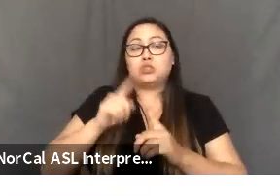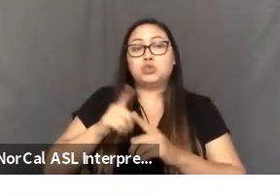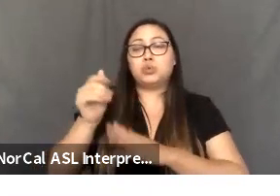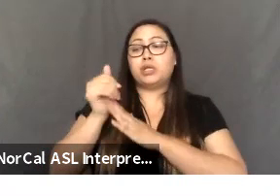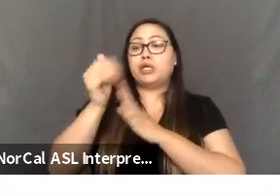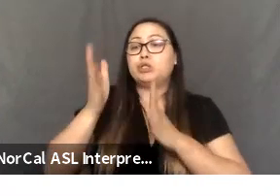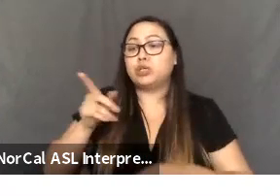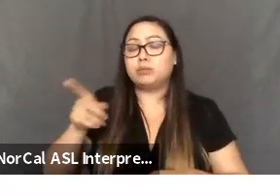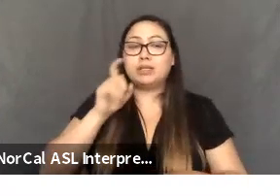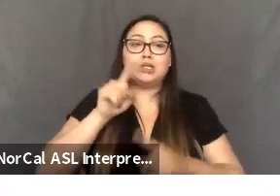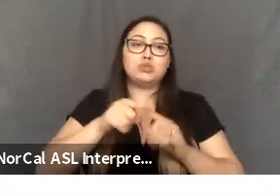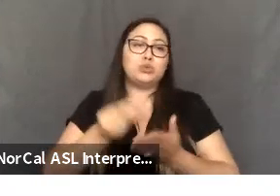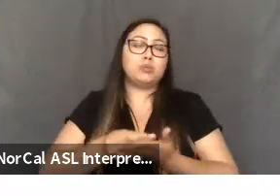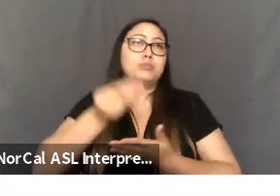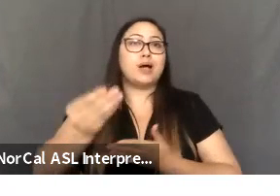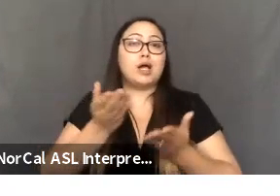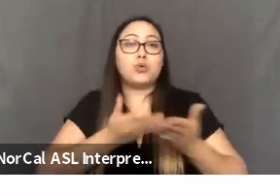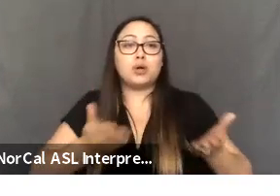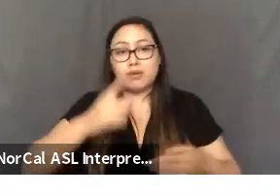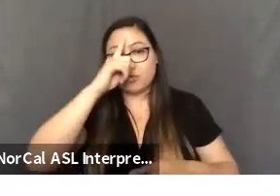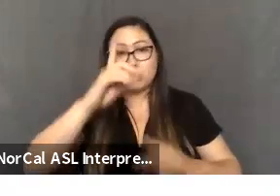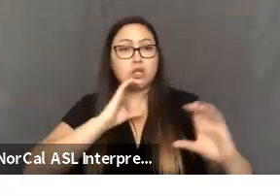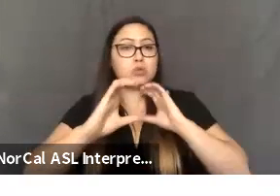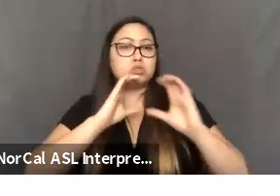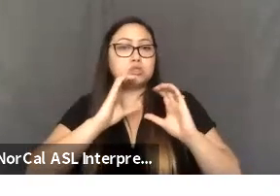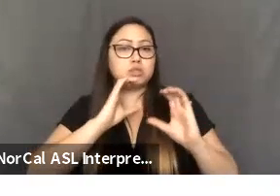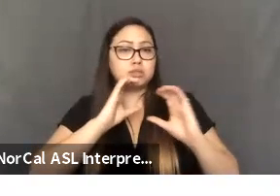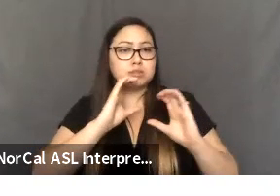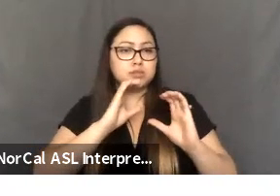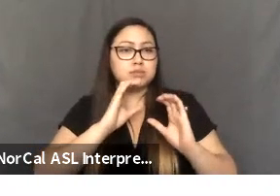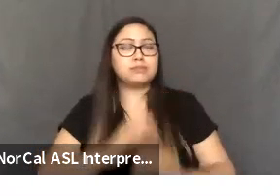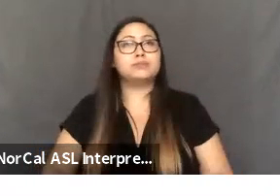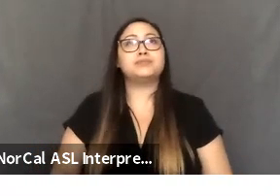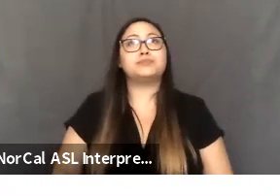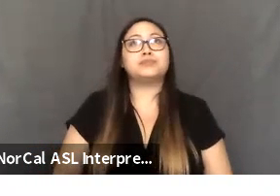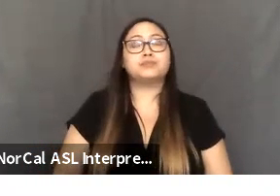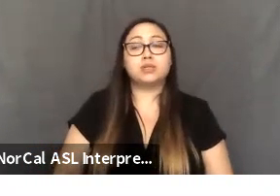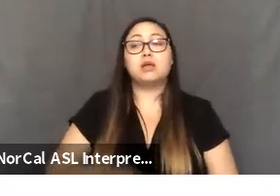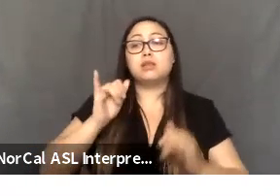purchase equipment for communication toolkits, and the leadership would say, well, so few of